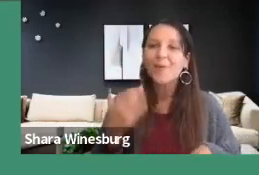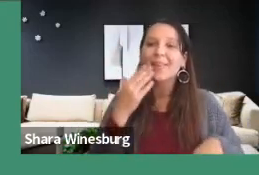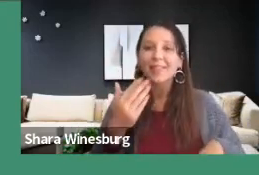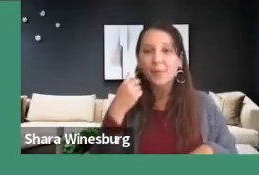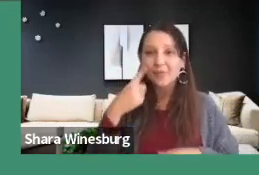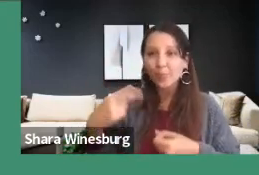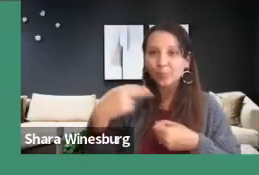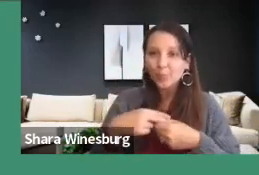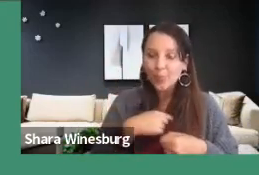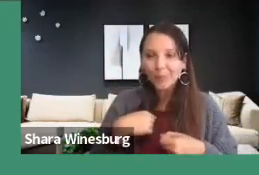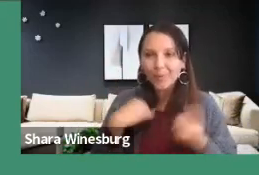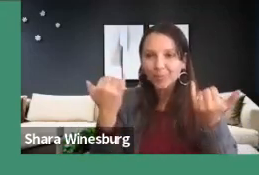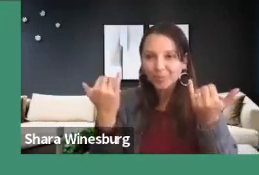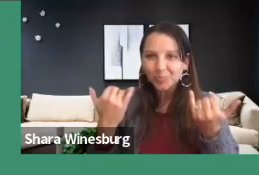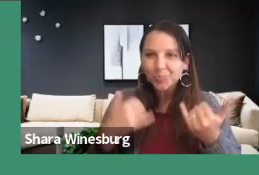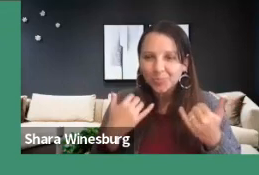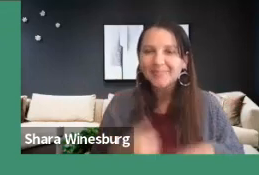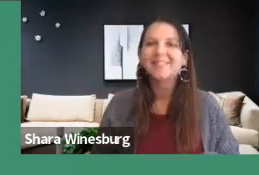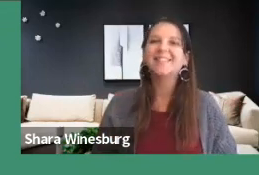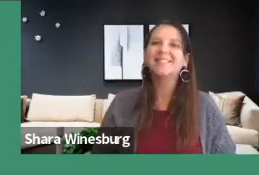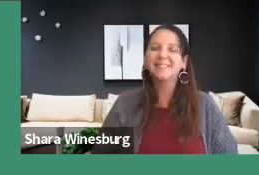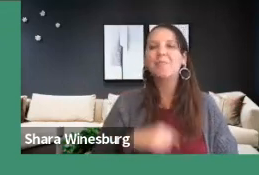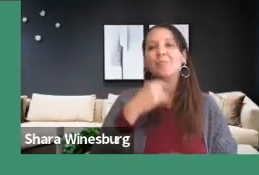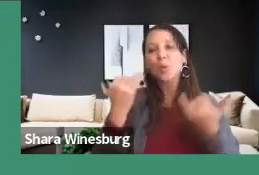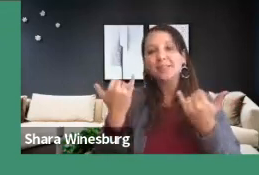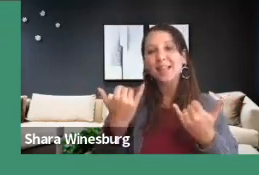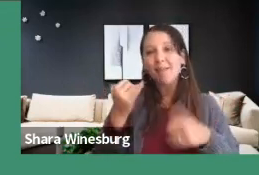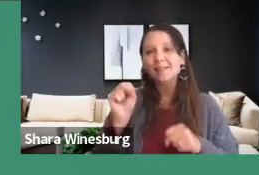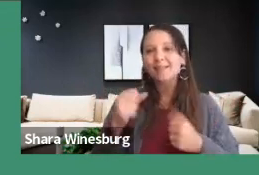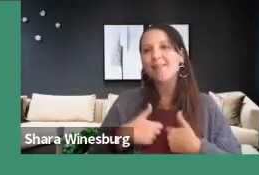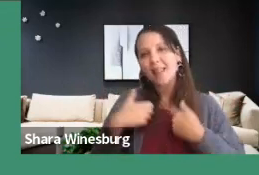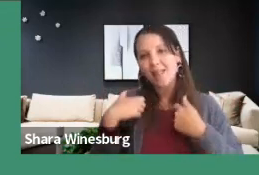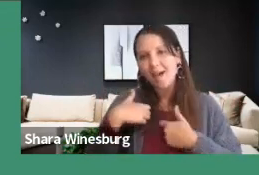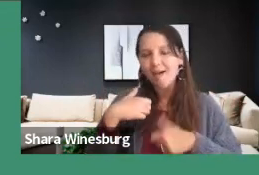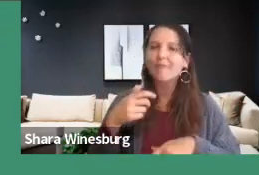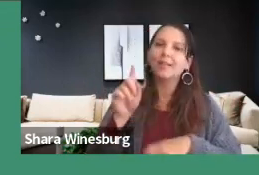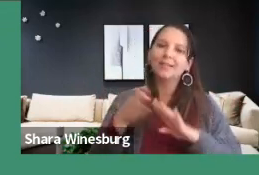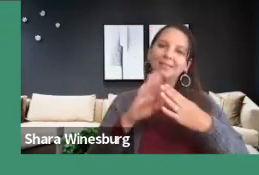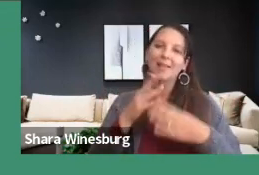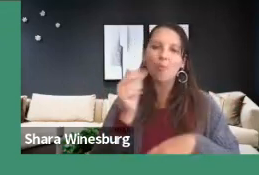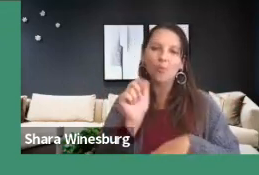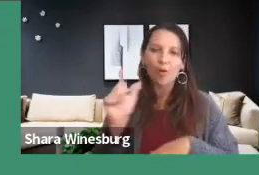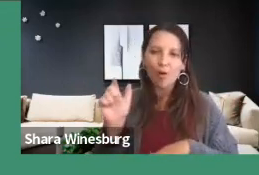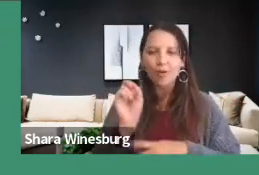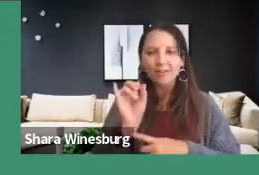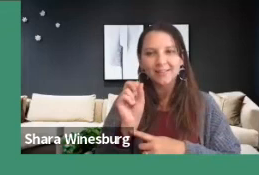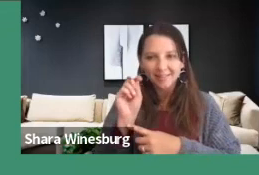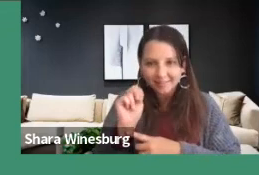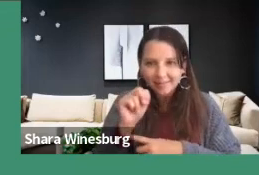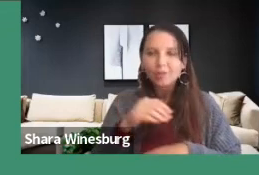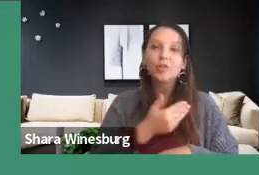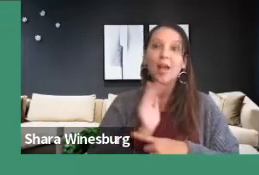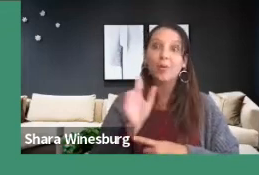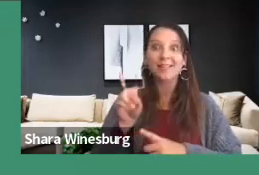Okay, hello everyone. Thank you so much for joining us today.